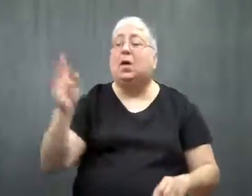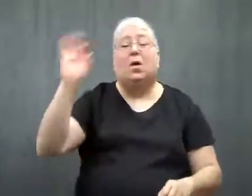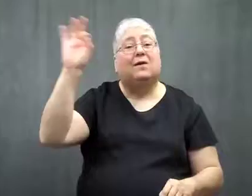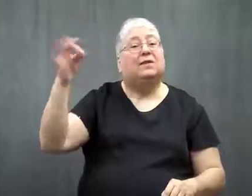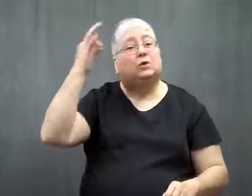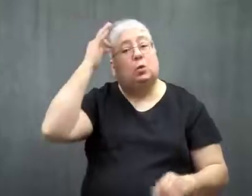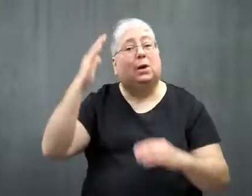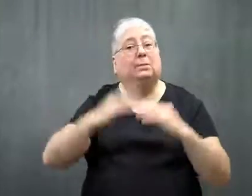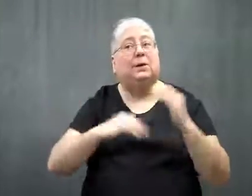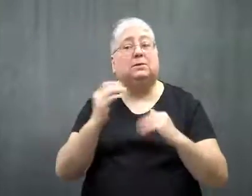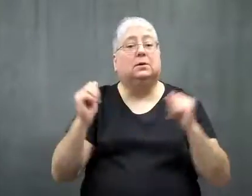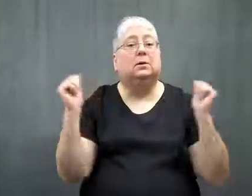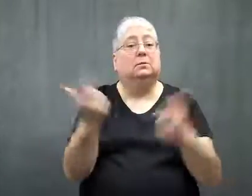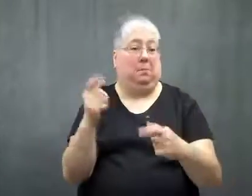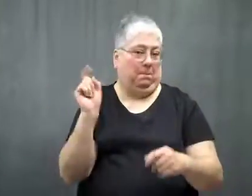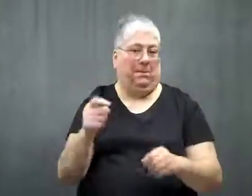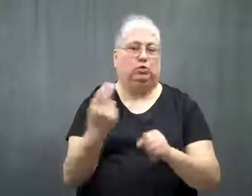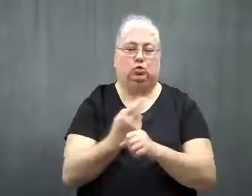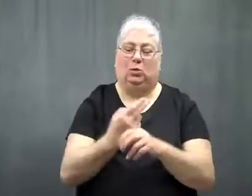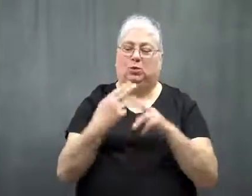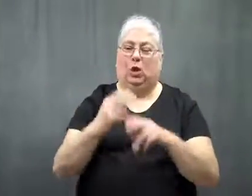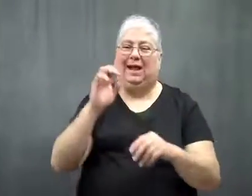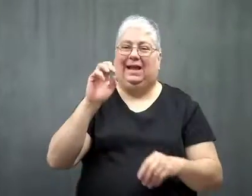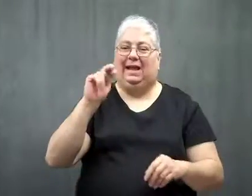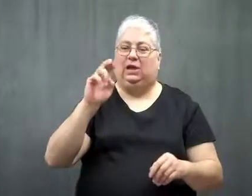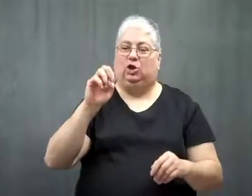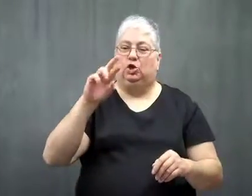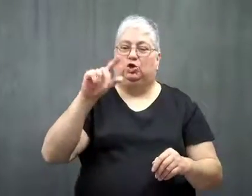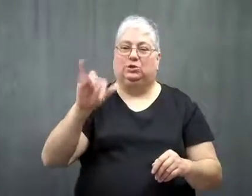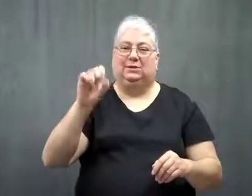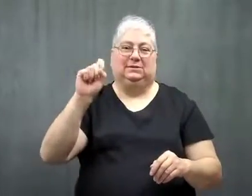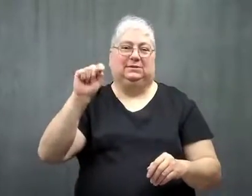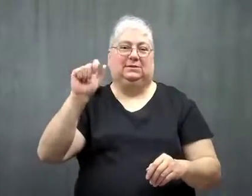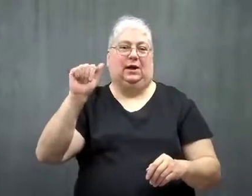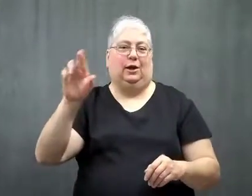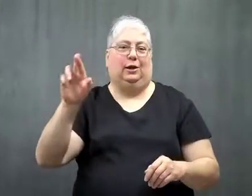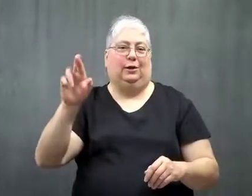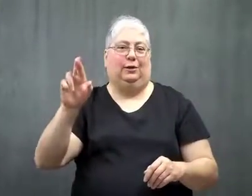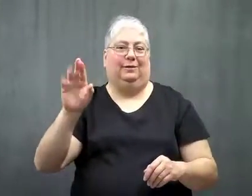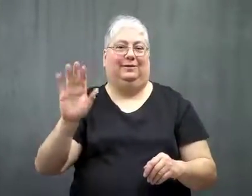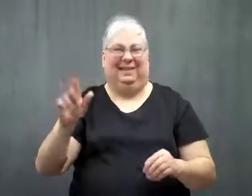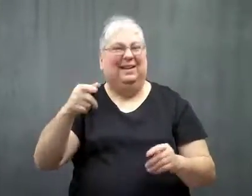Federal buildings must use energy star rated appliances.